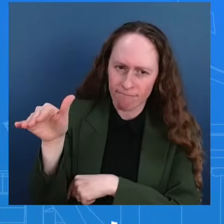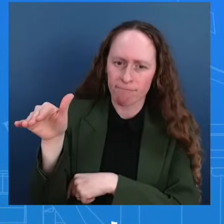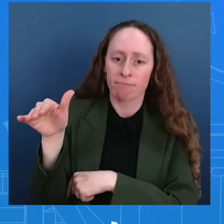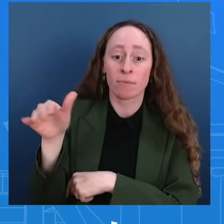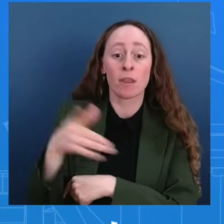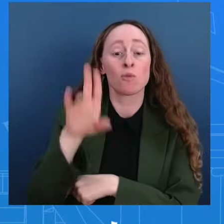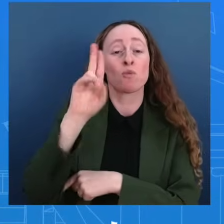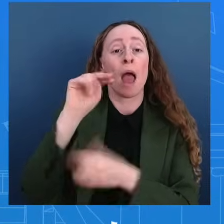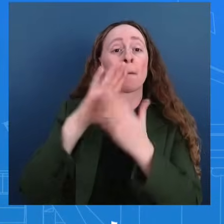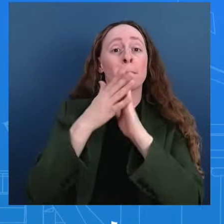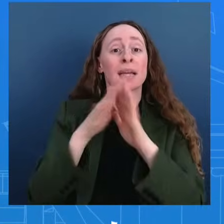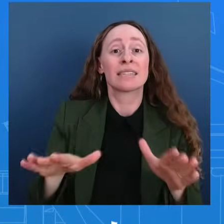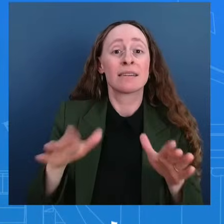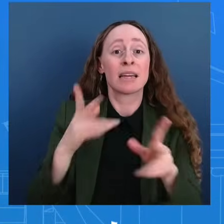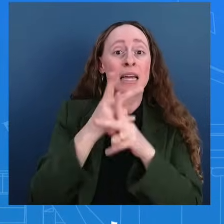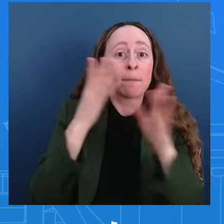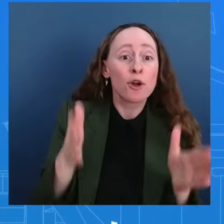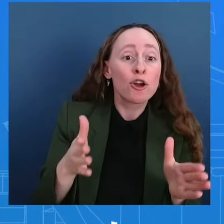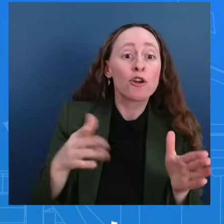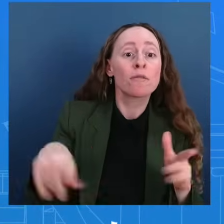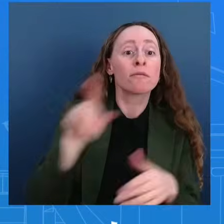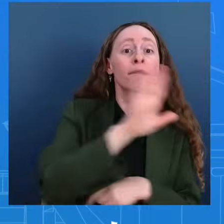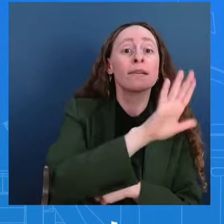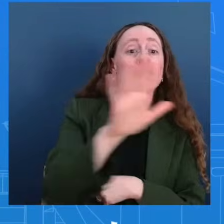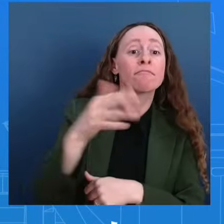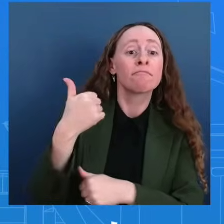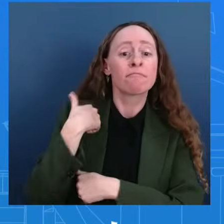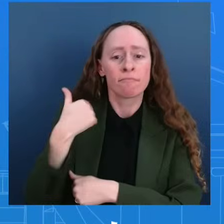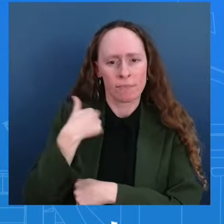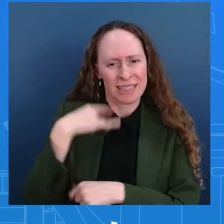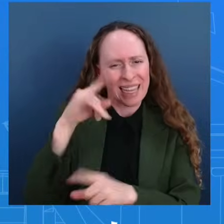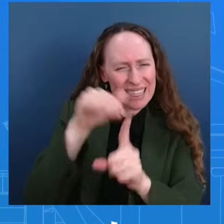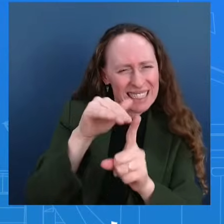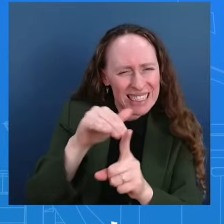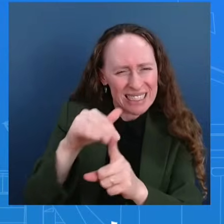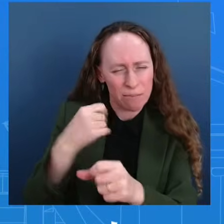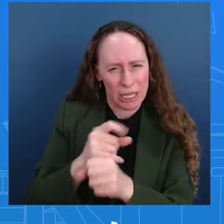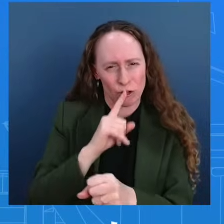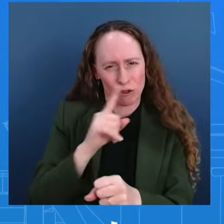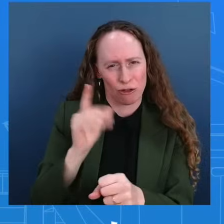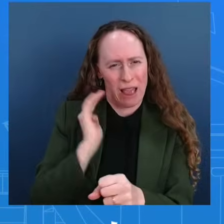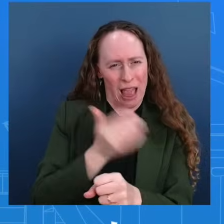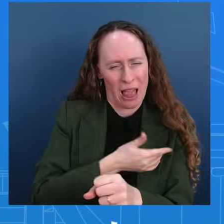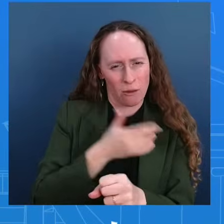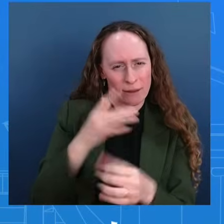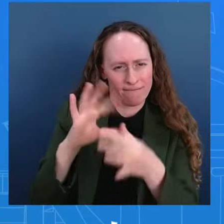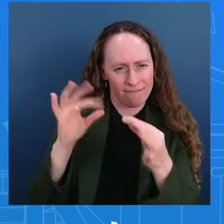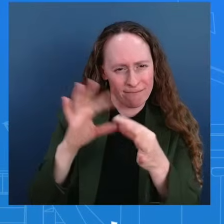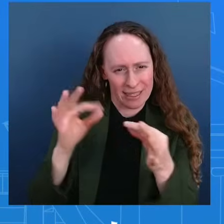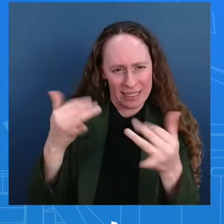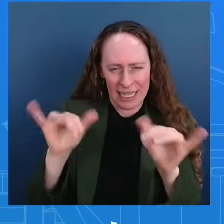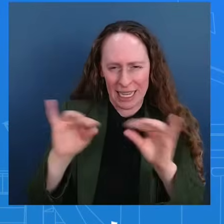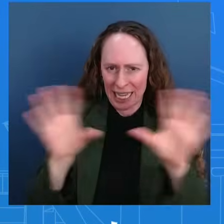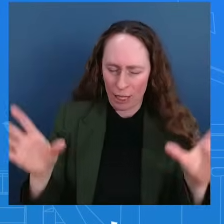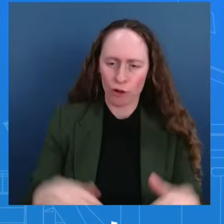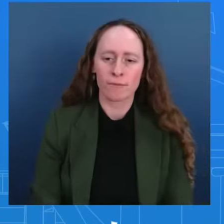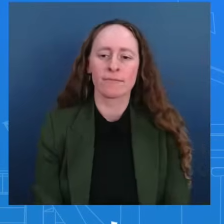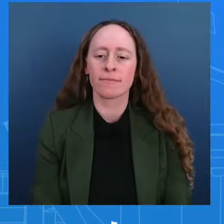And so, we’ve been clear. We’re going to continue to have those diplomatic discussions with the Israelis. The Press: And in the White House’s view, how did the -- yesterday’s strikes --